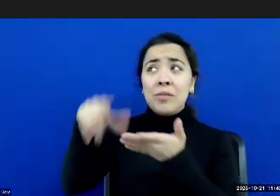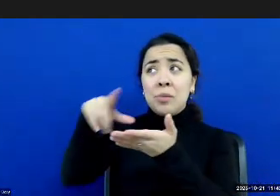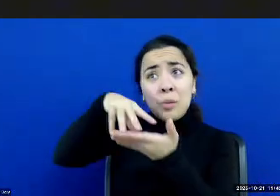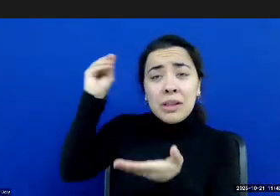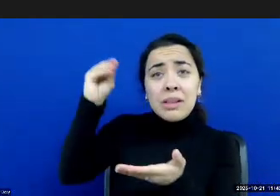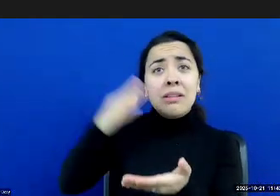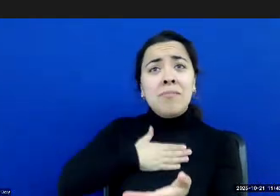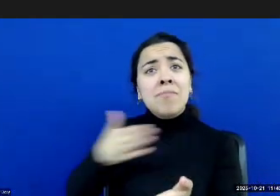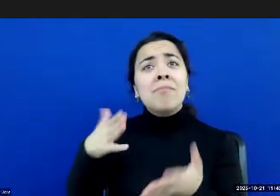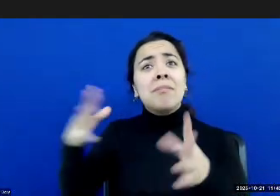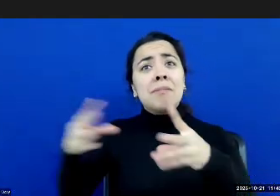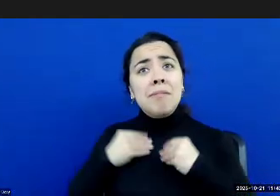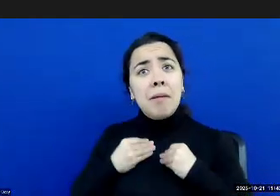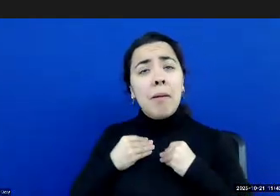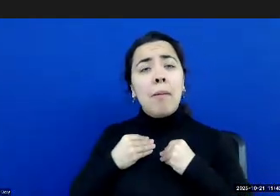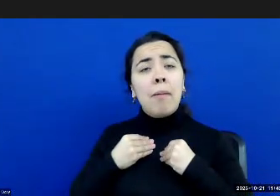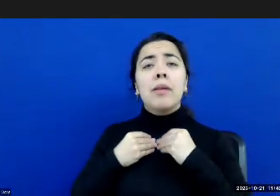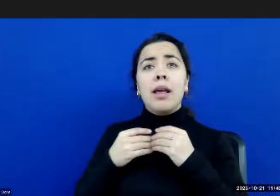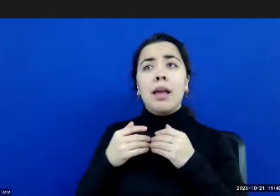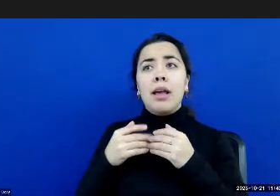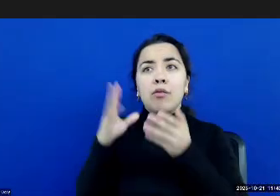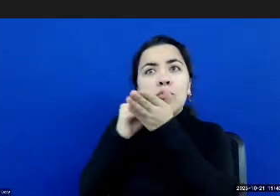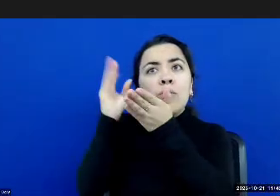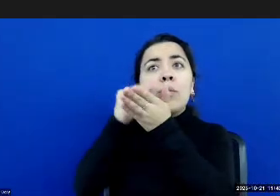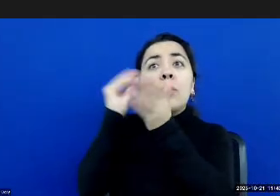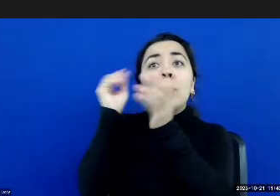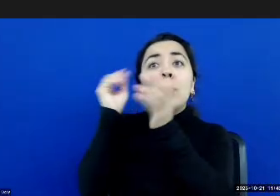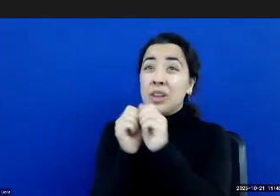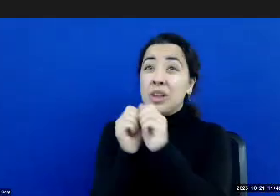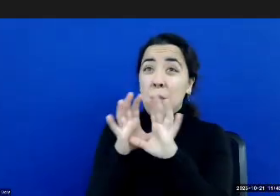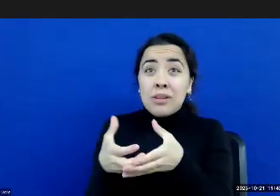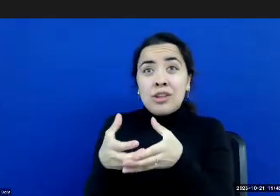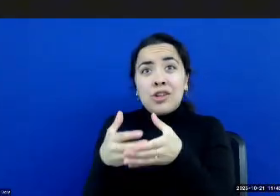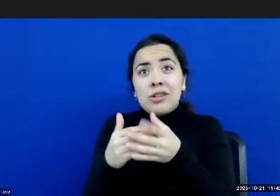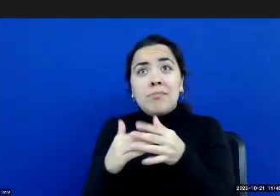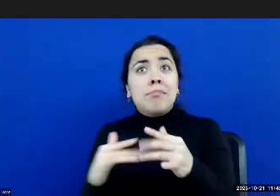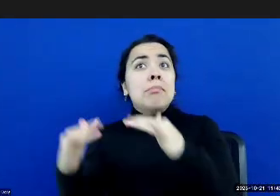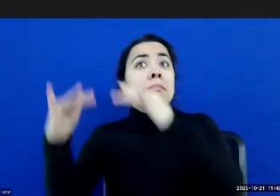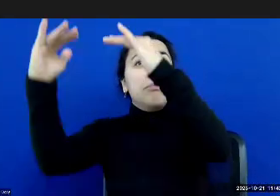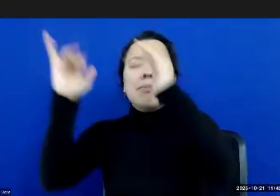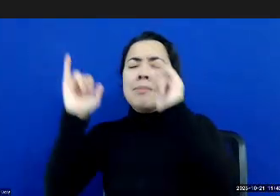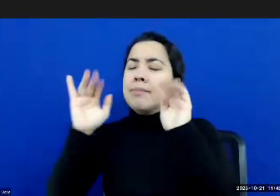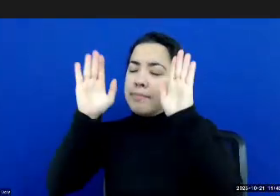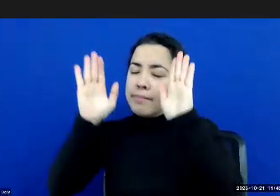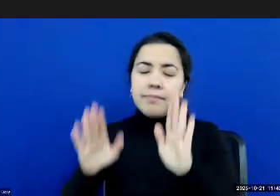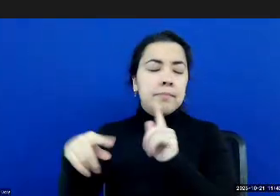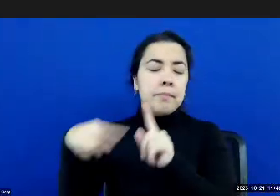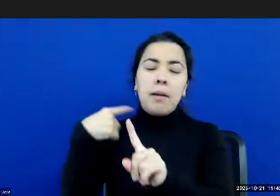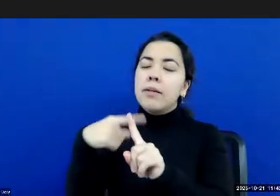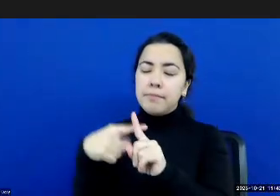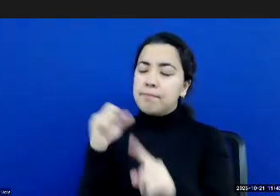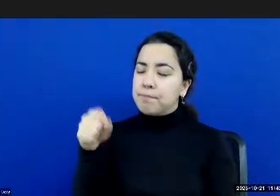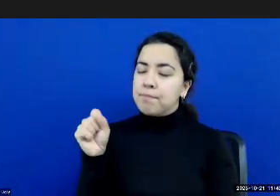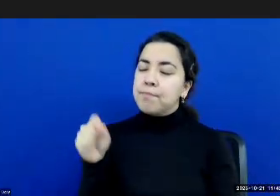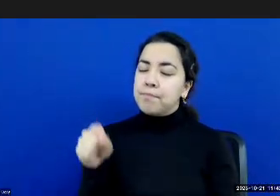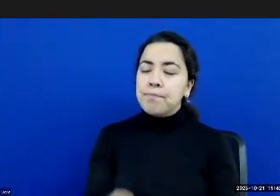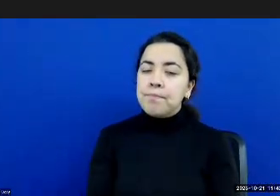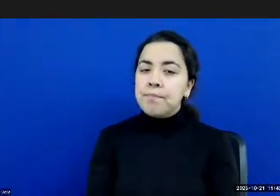Kathleen DeForest: and willing to embrace that and grow with the organization. Yeah, I definitely think that that's a very positive thing.